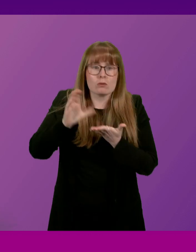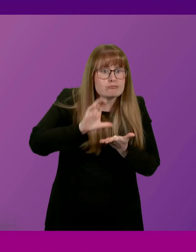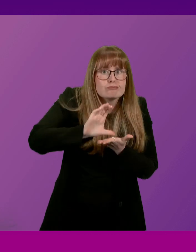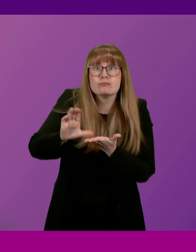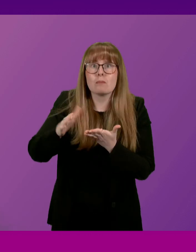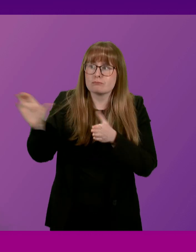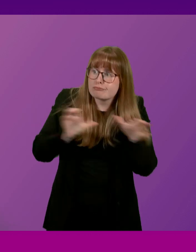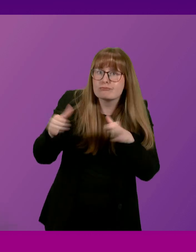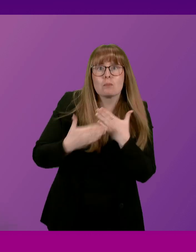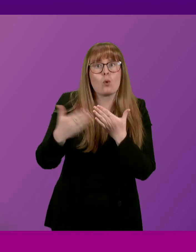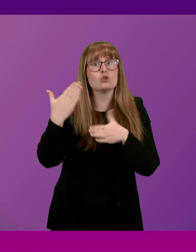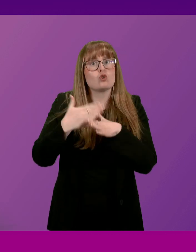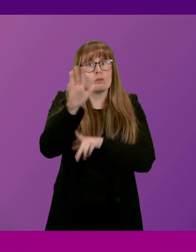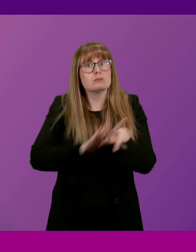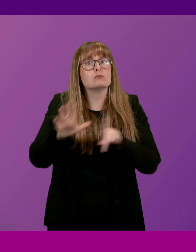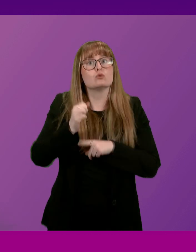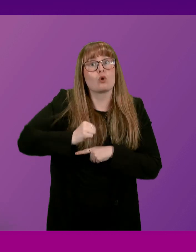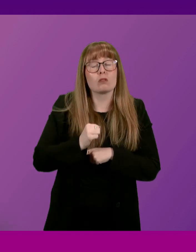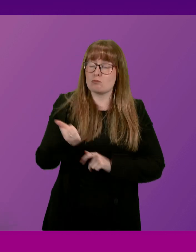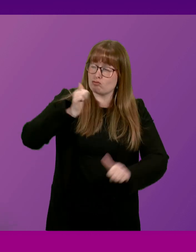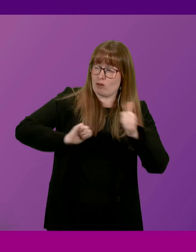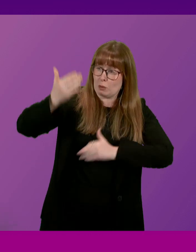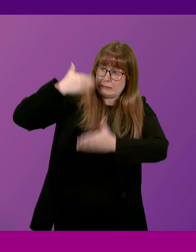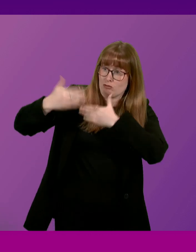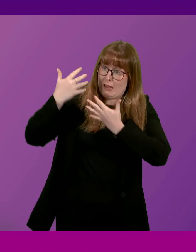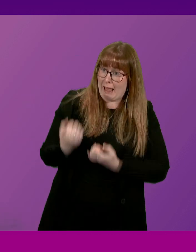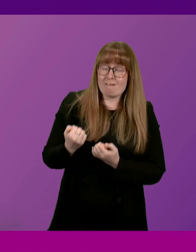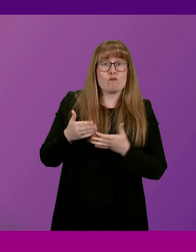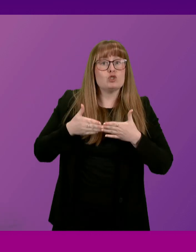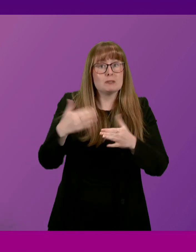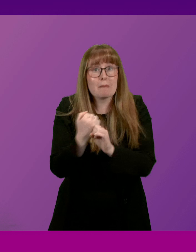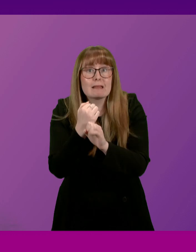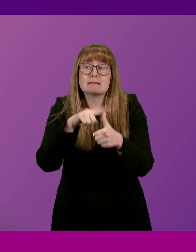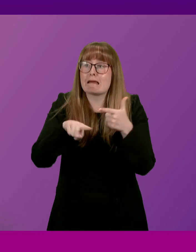Scotland. Scotland’s proud history and present-day strengths in shipbuilding, engineering and